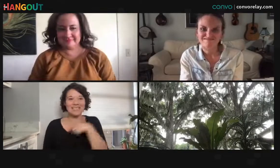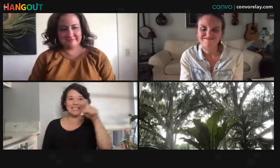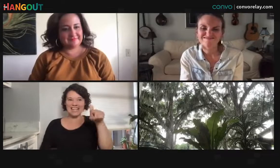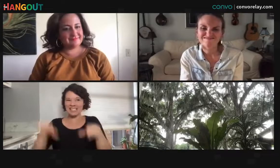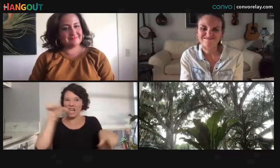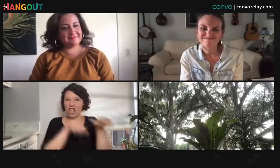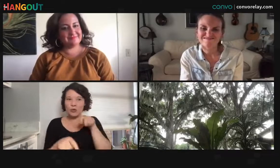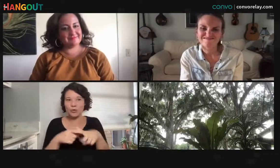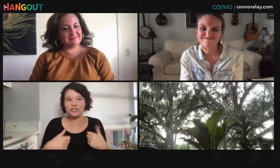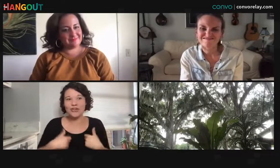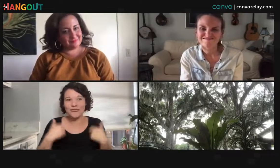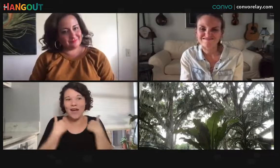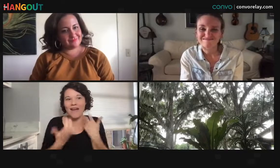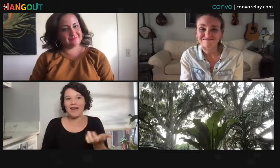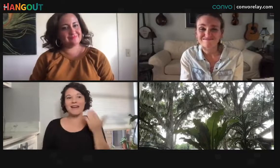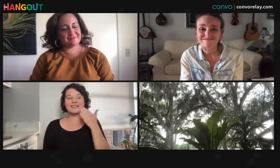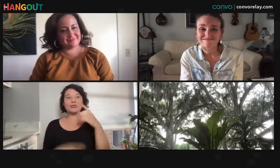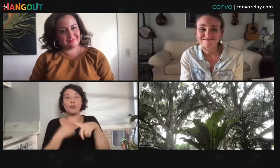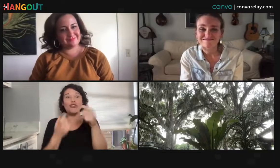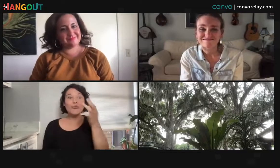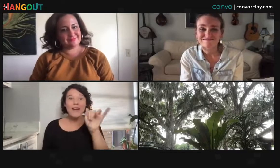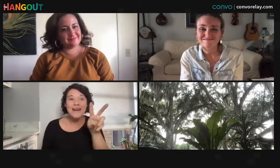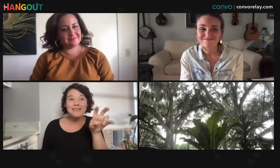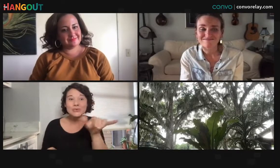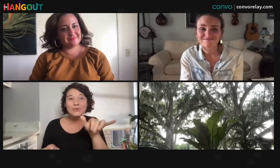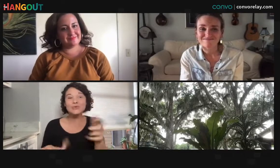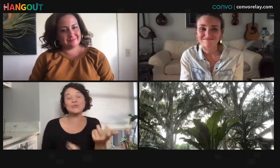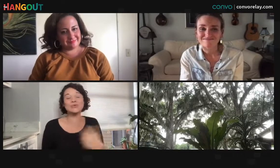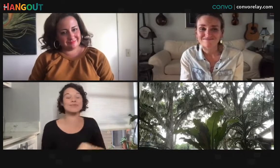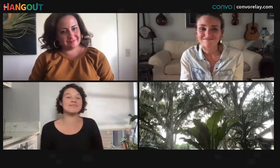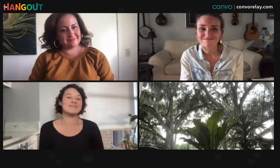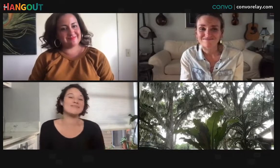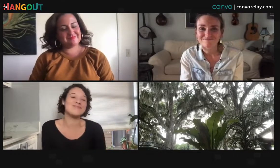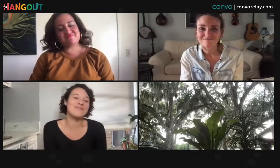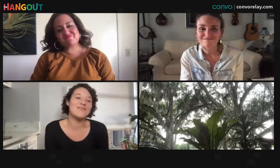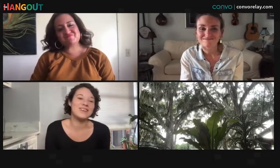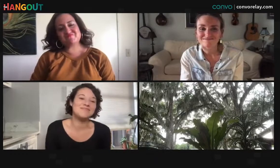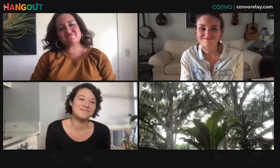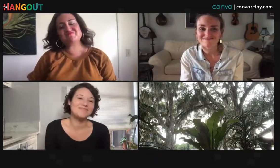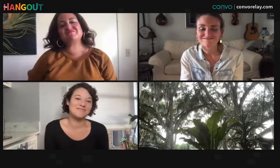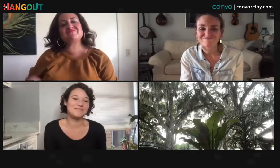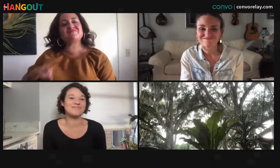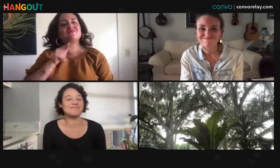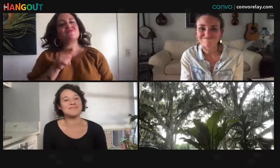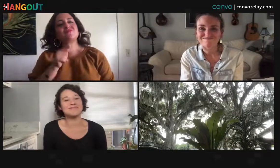because i feel like it's we're equal well exactly we need each other to survive and to thrive as well